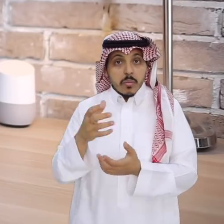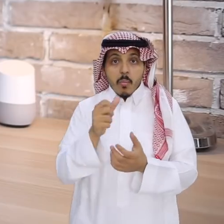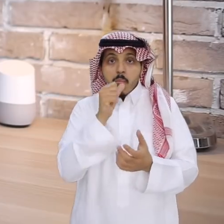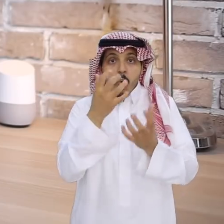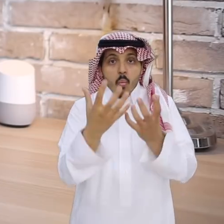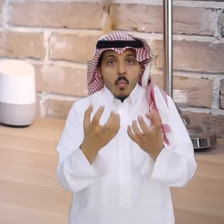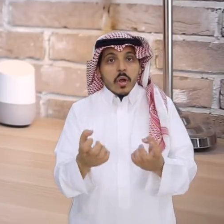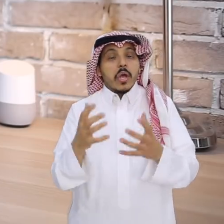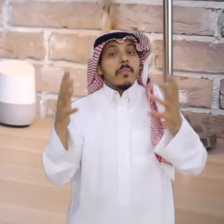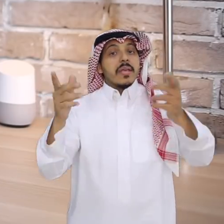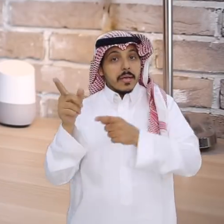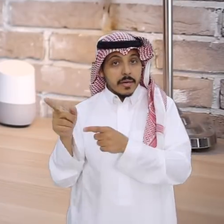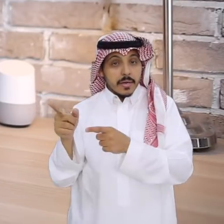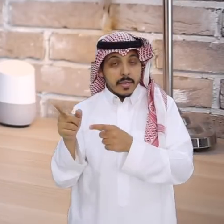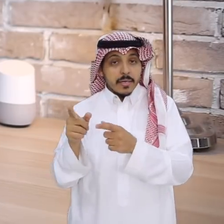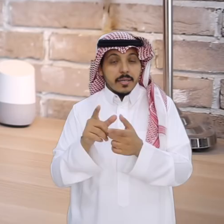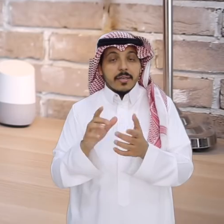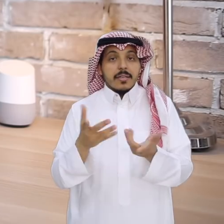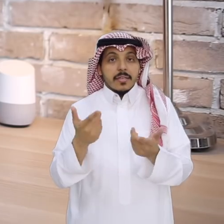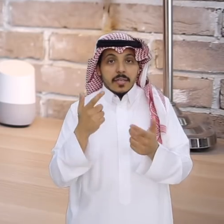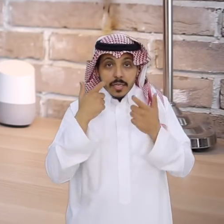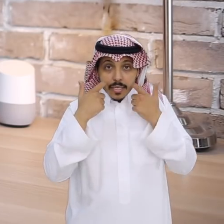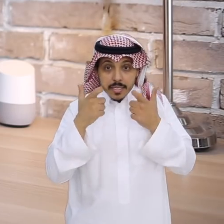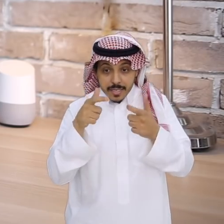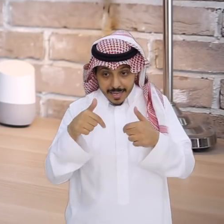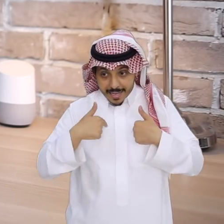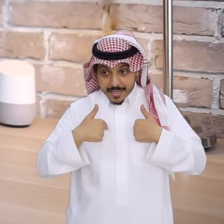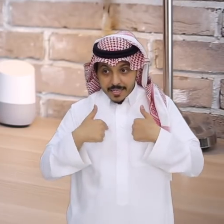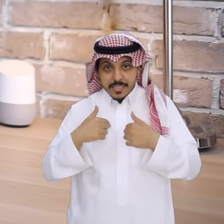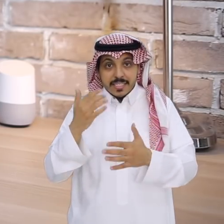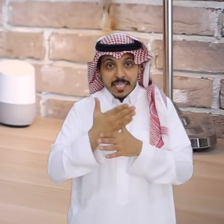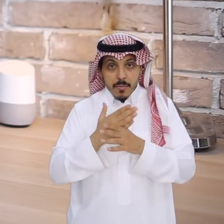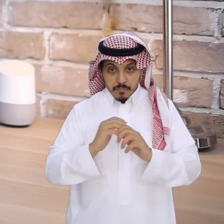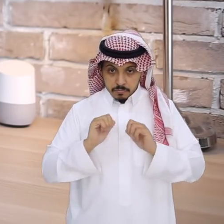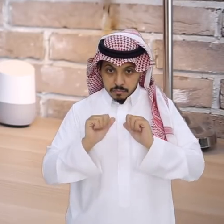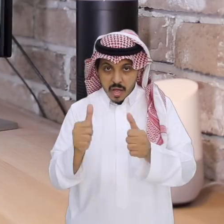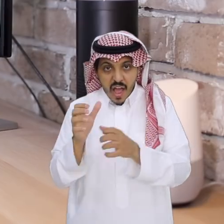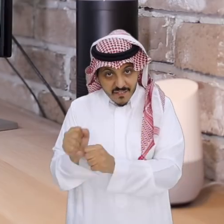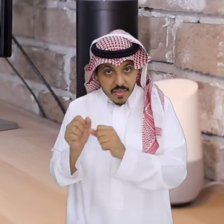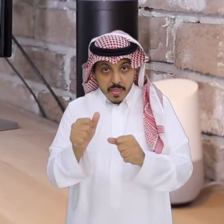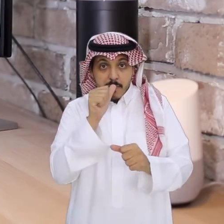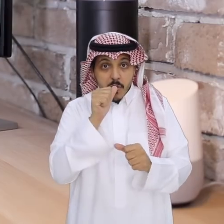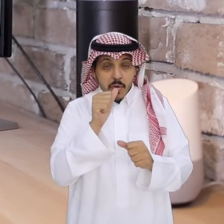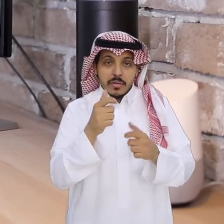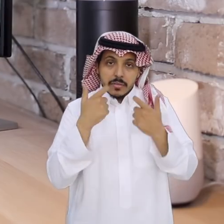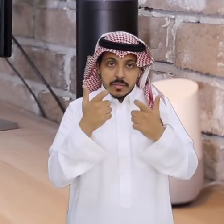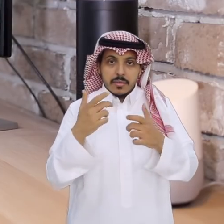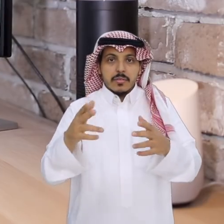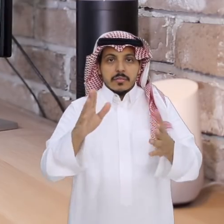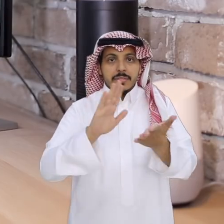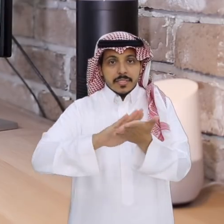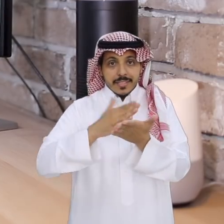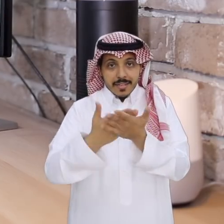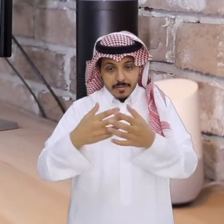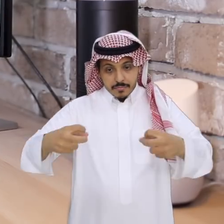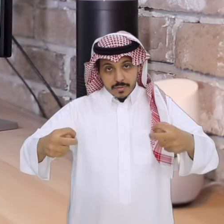It is a huge problem, but with saving water, we will overcome it Reminder, this video has English and Arabic captions.